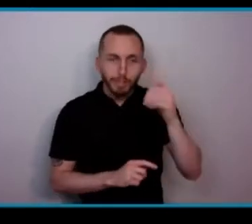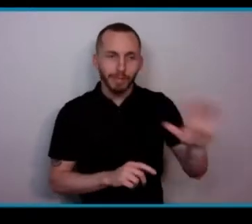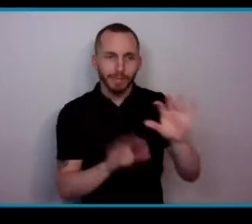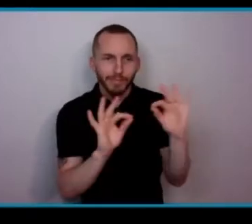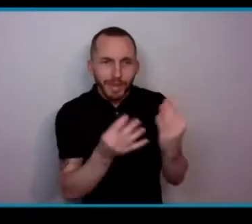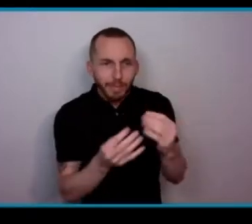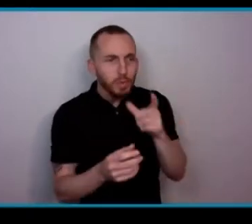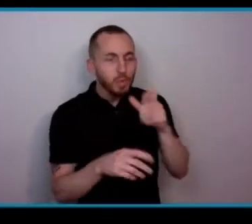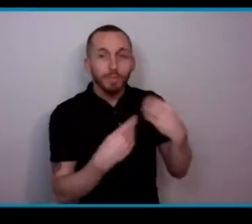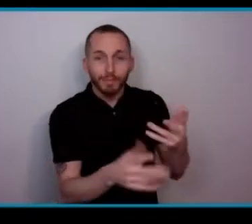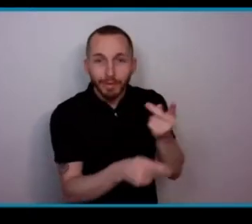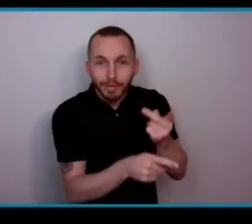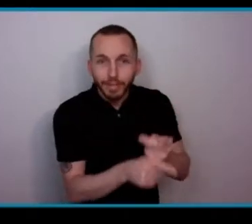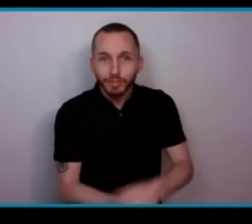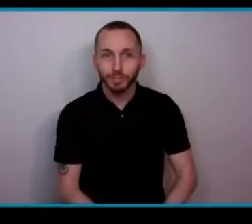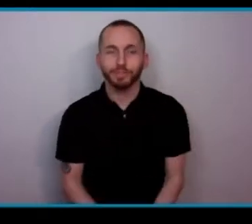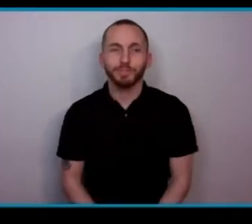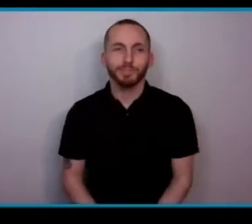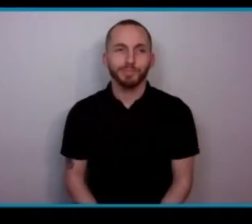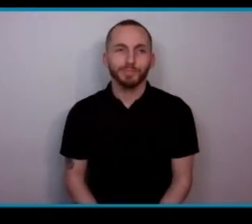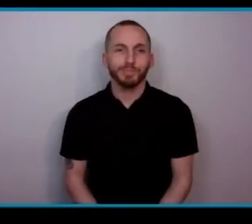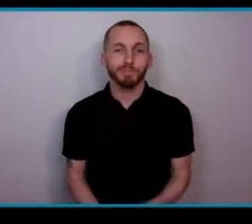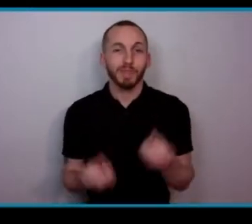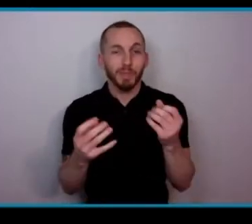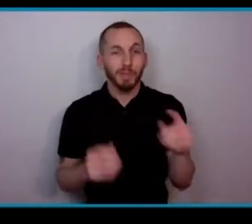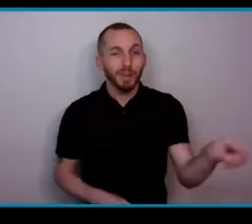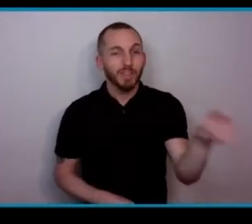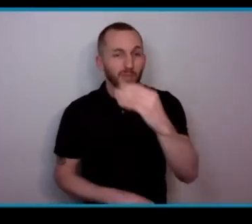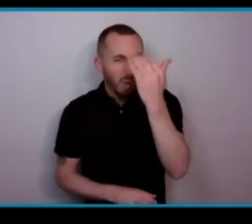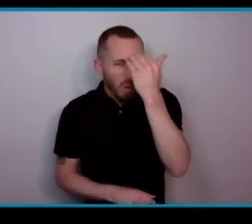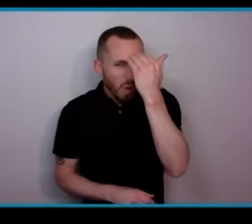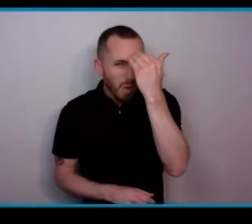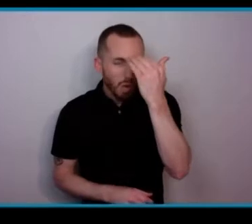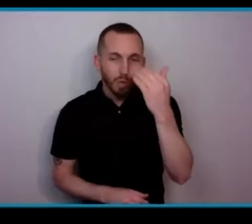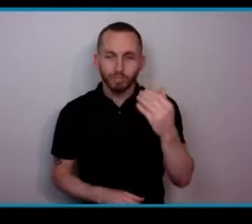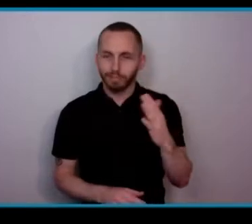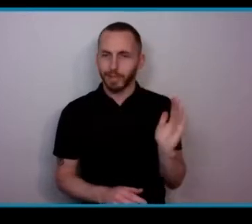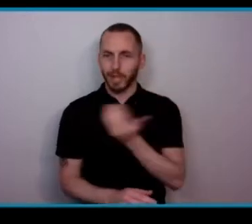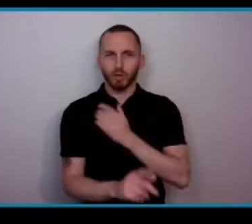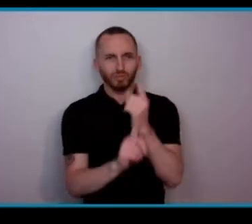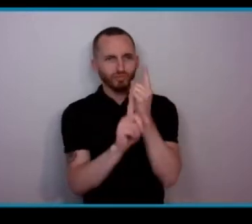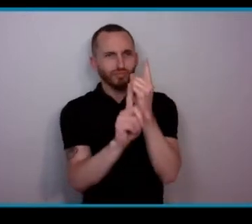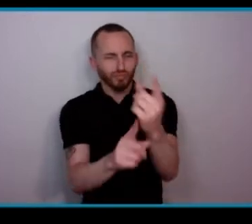As many of you know, this initiative places creative arts therapies in music, visual art,